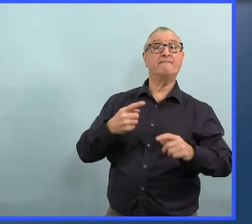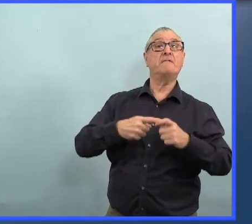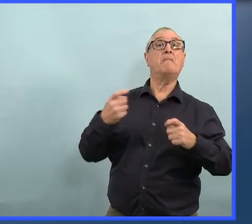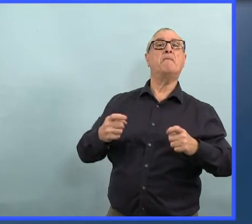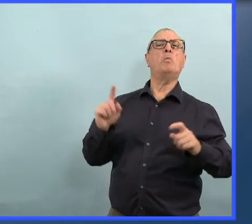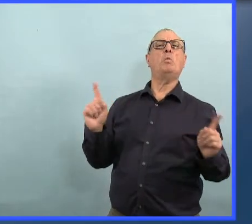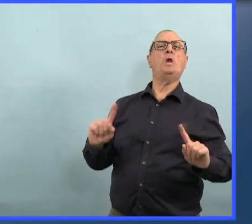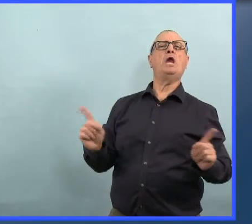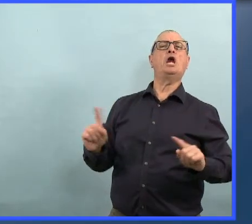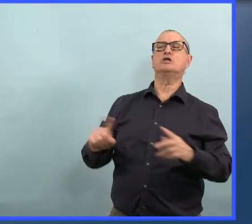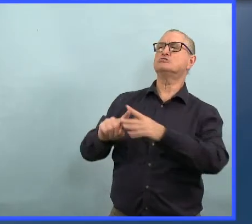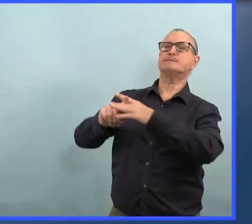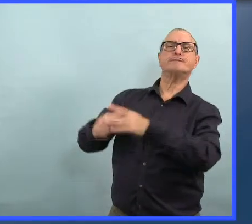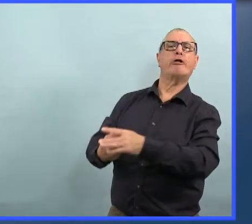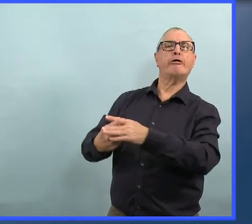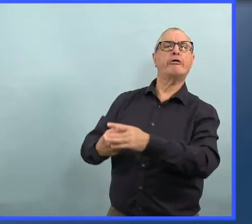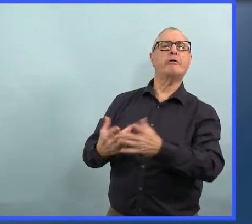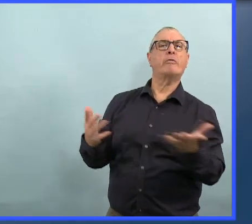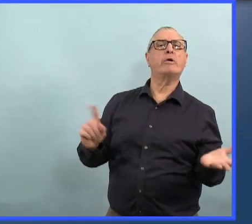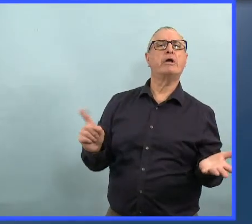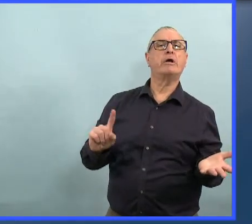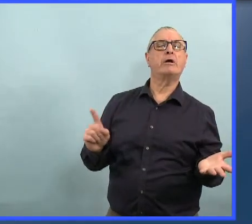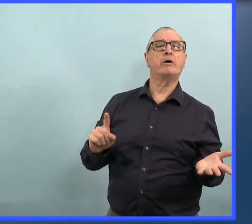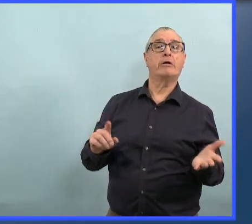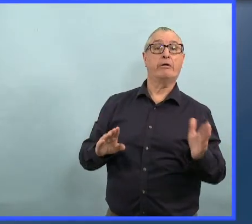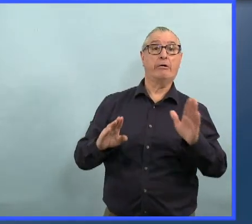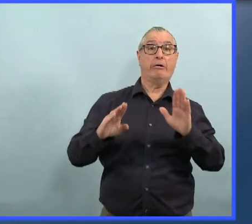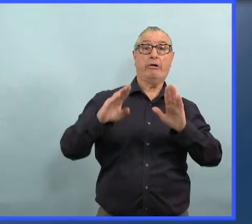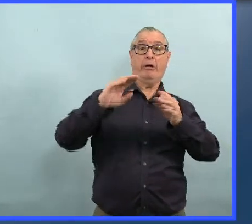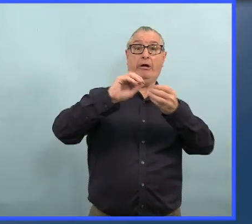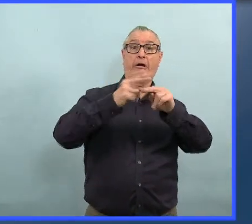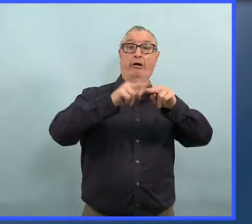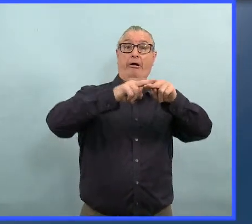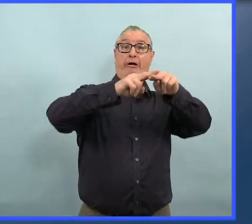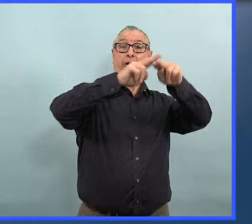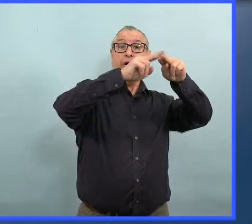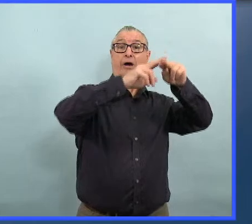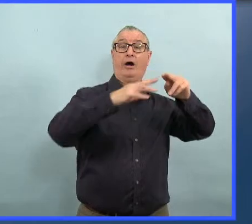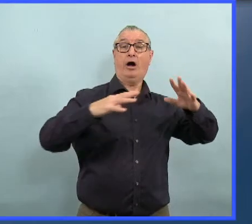it was over the holidays was it was it in person gatherings and homes was it in